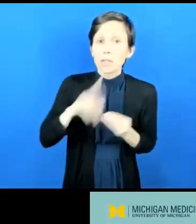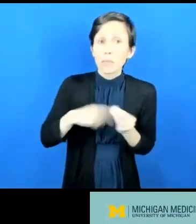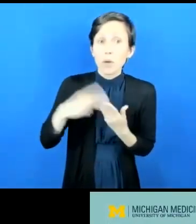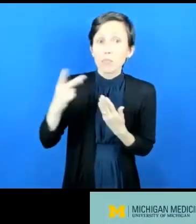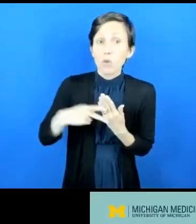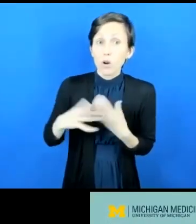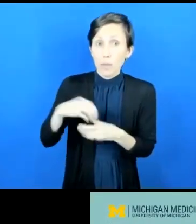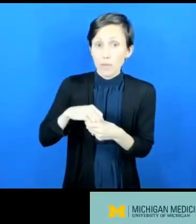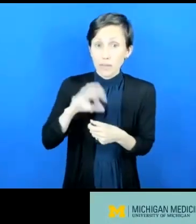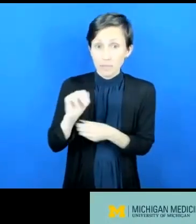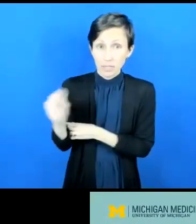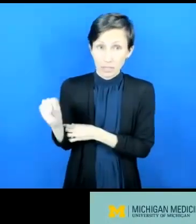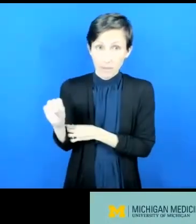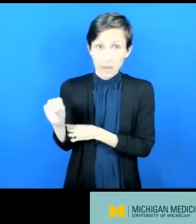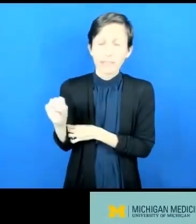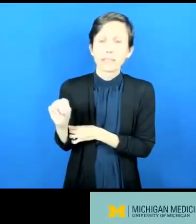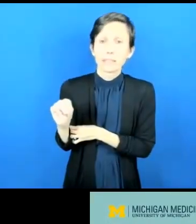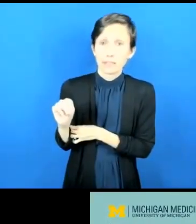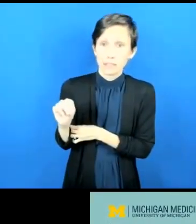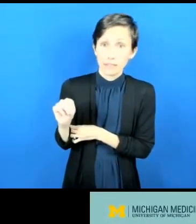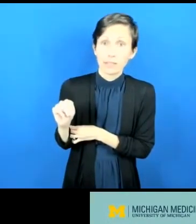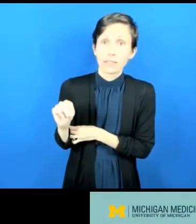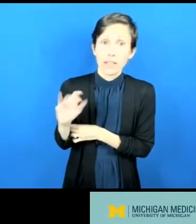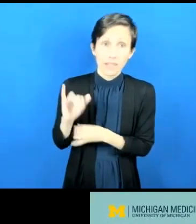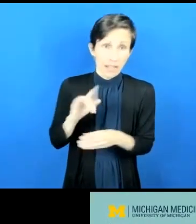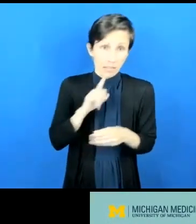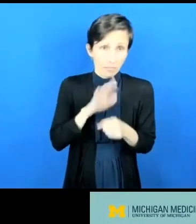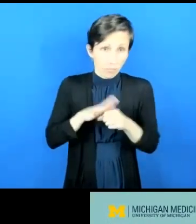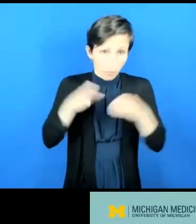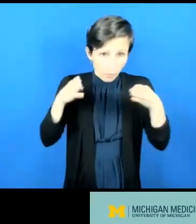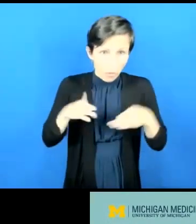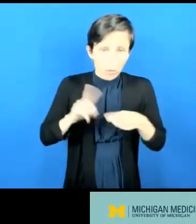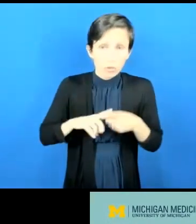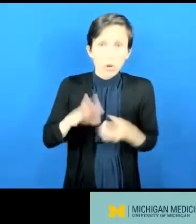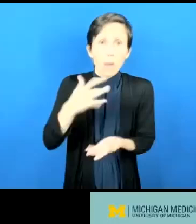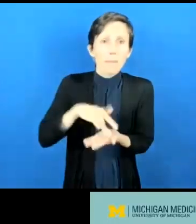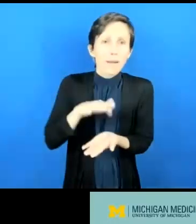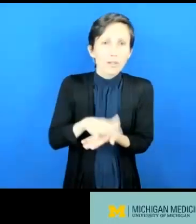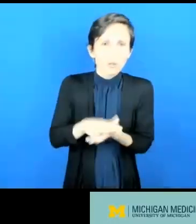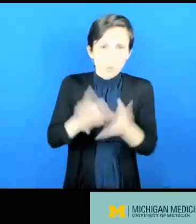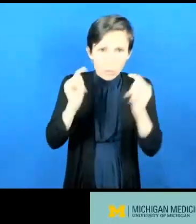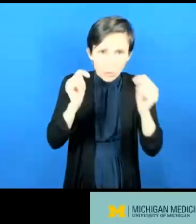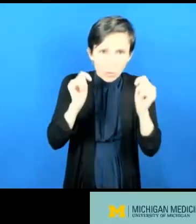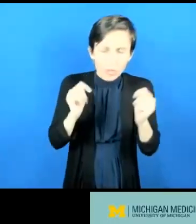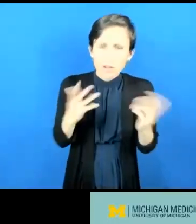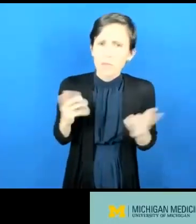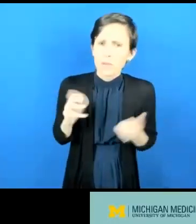Medicine devoted to middle school tutoring. And what's so nice about this program is